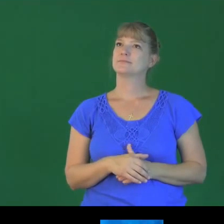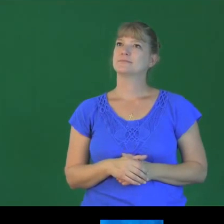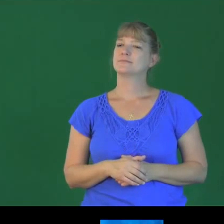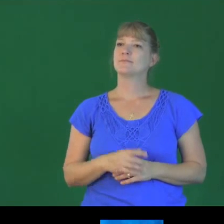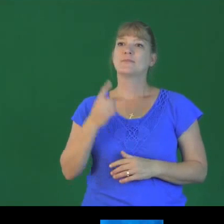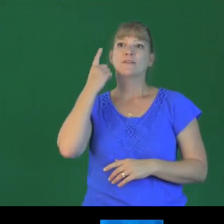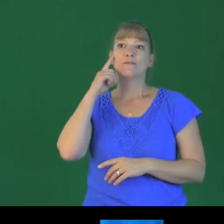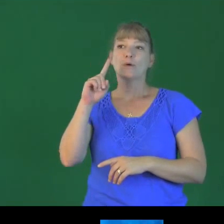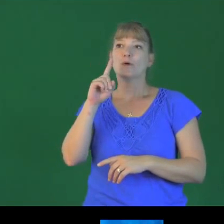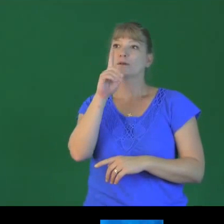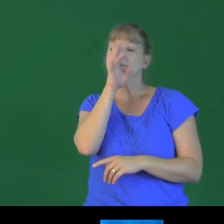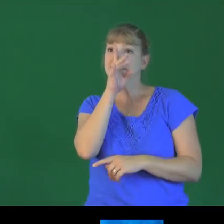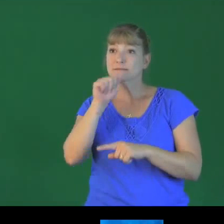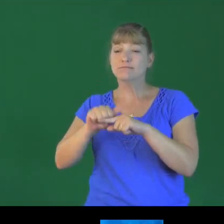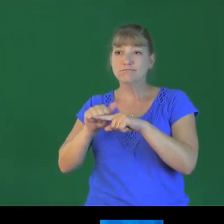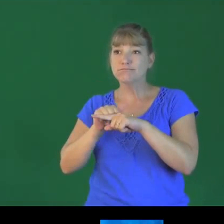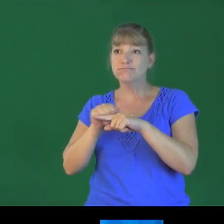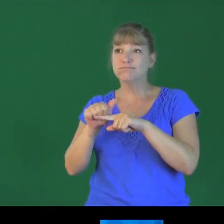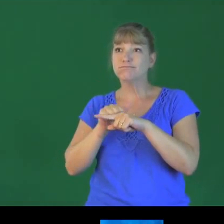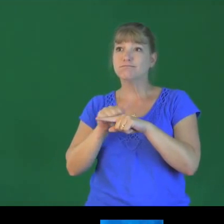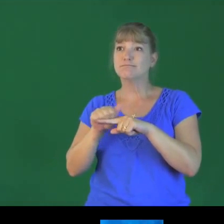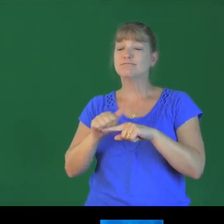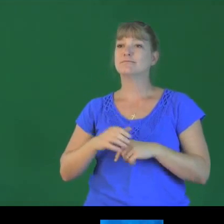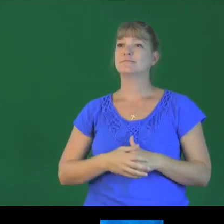Now, for practice in speaking.